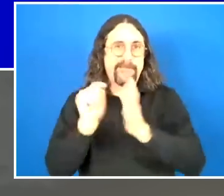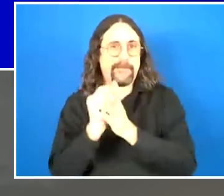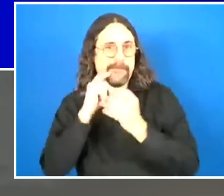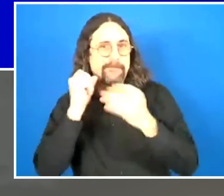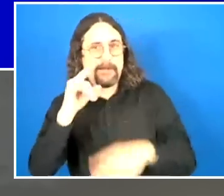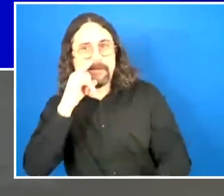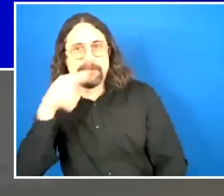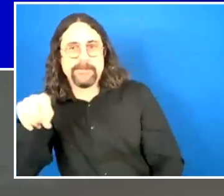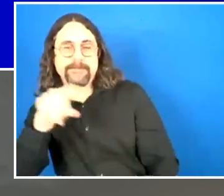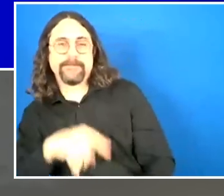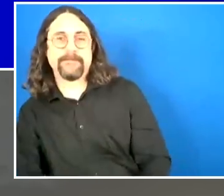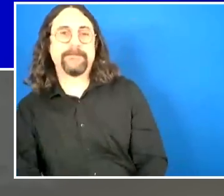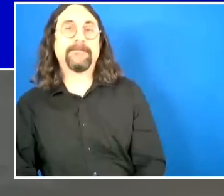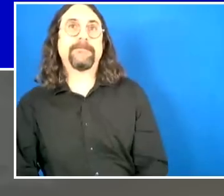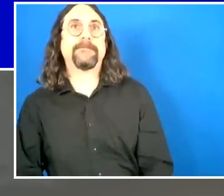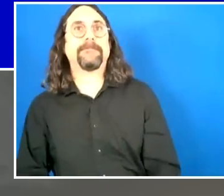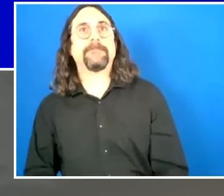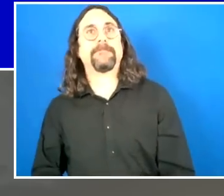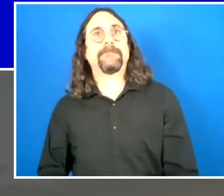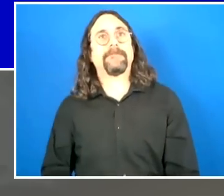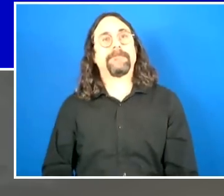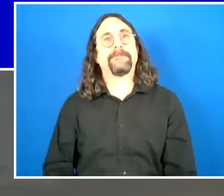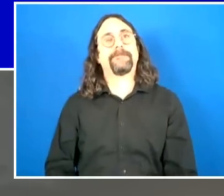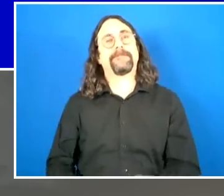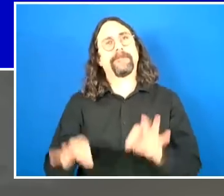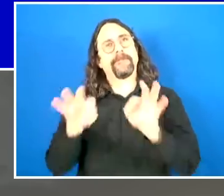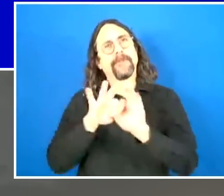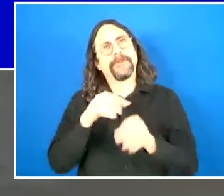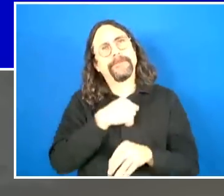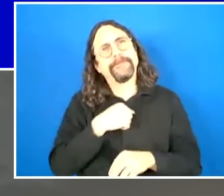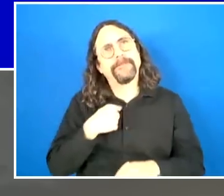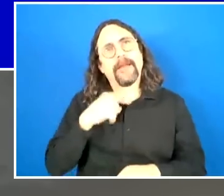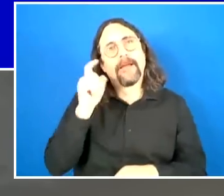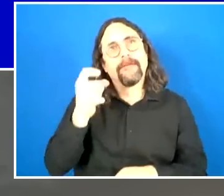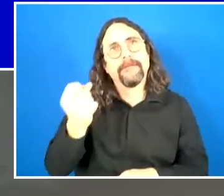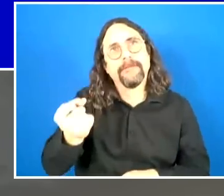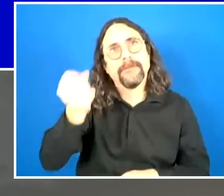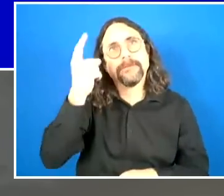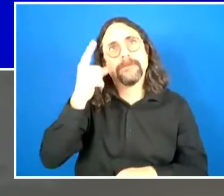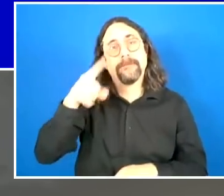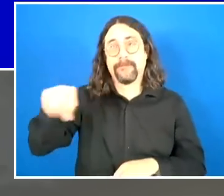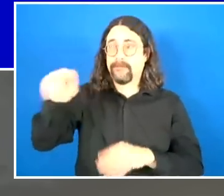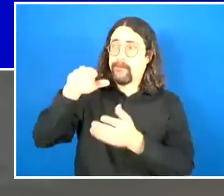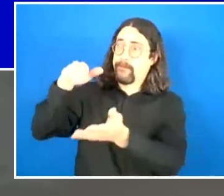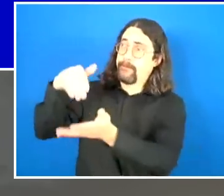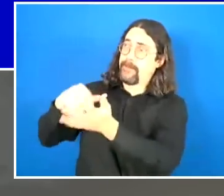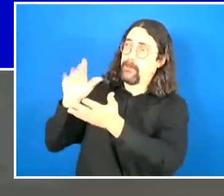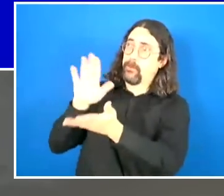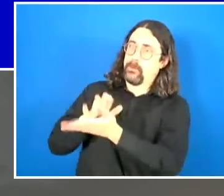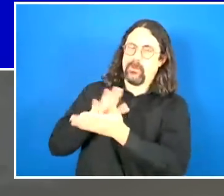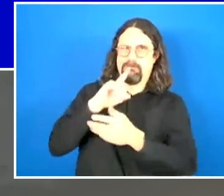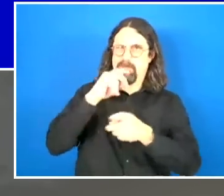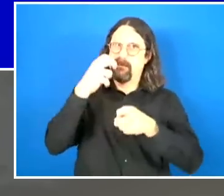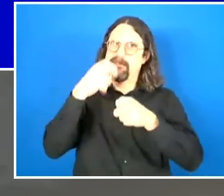MAKE SURE WE REFLECT THAT REALITY AND WE WORK WITH THOSE KIDS ONE ON ONE,